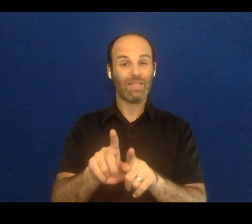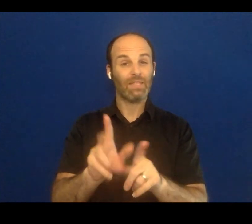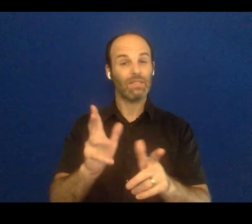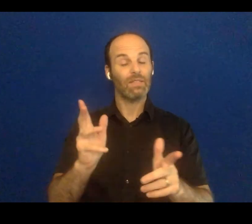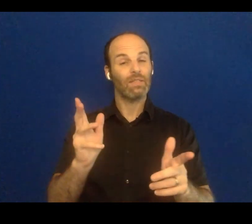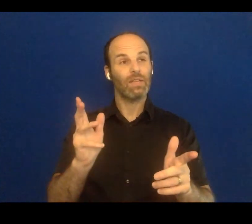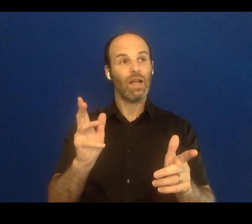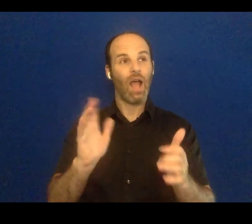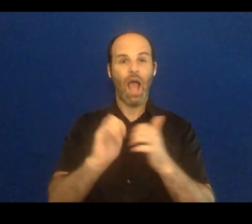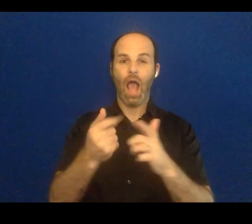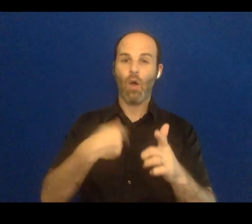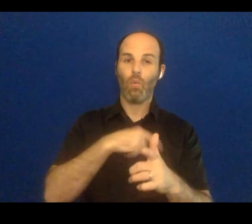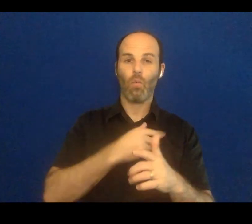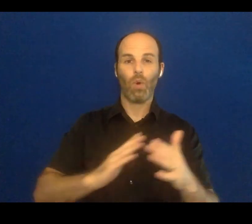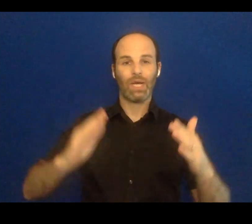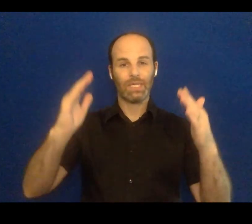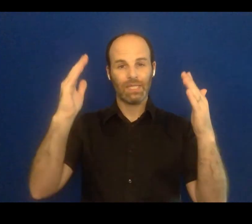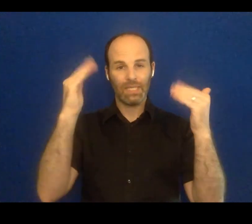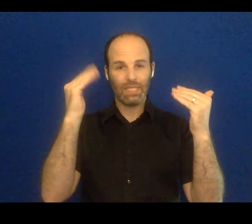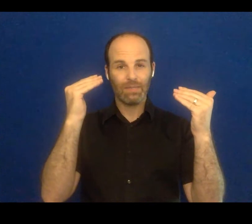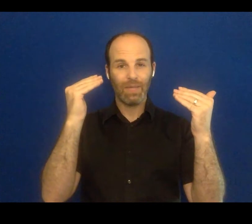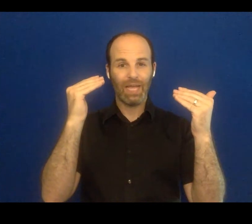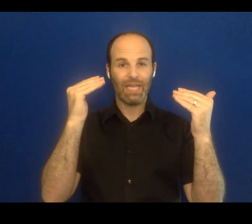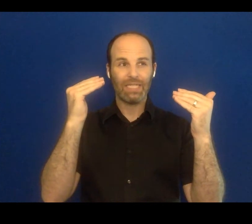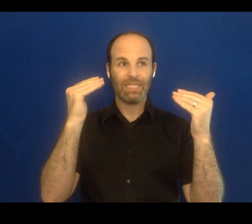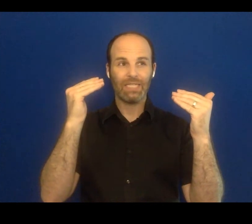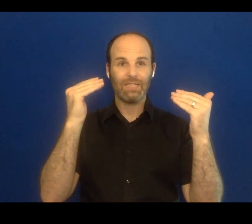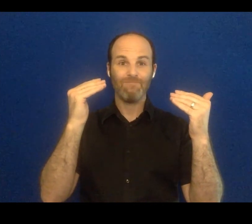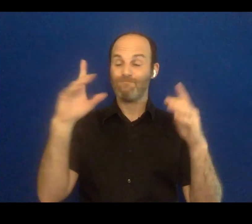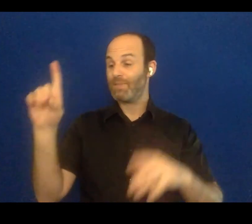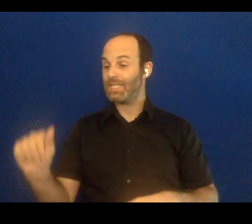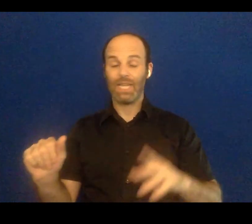THAT WE EXPECT NOT JUST DISABLED